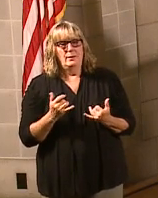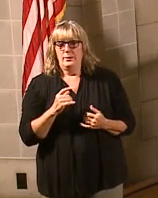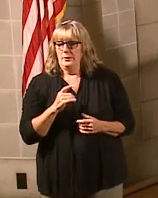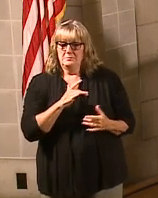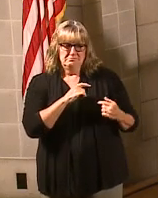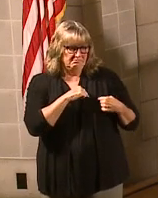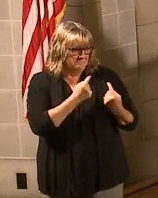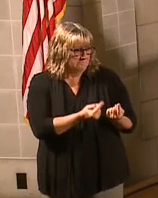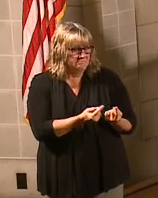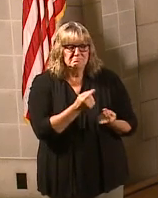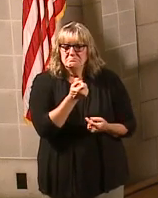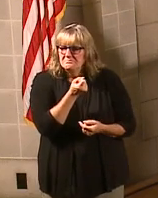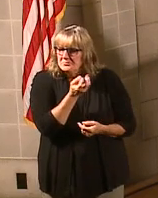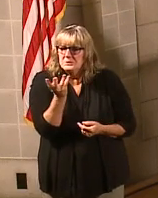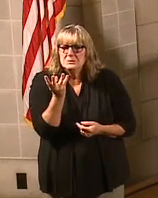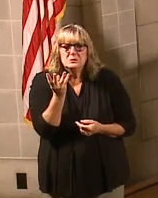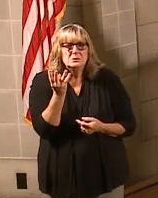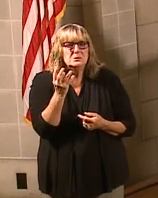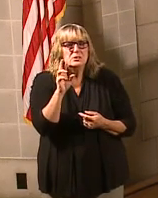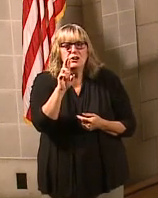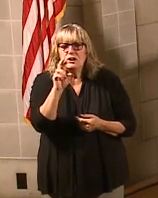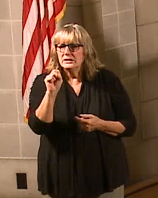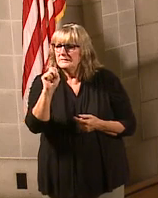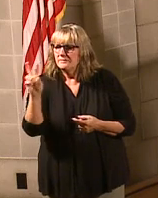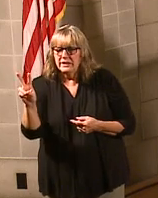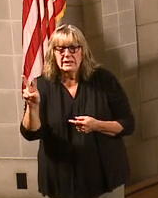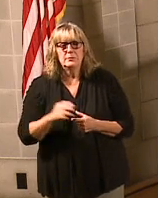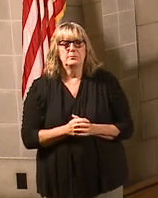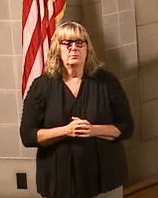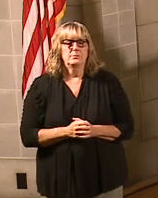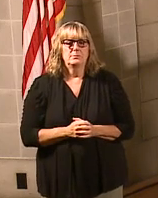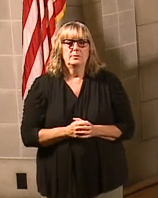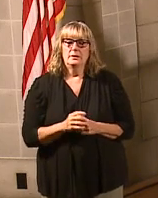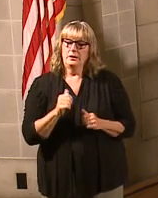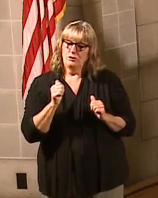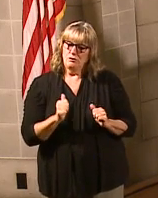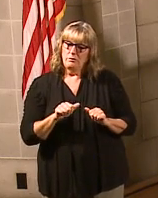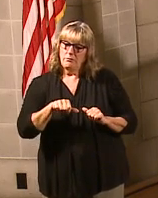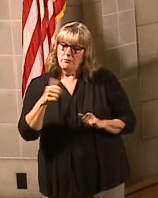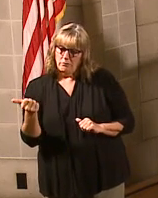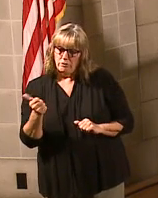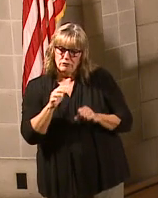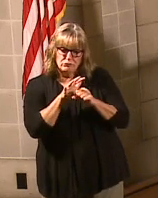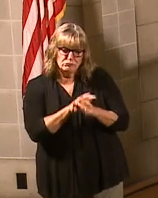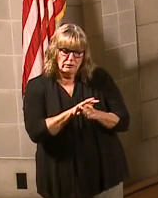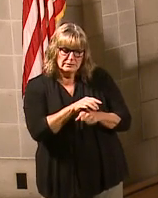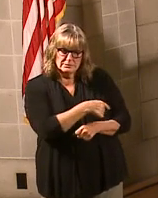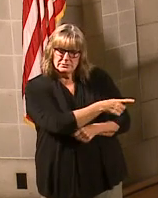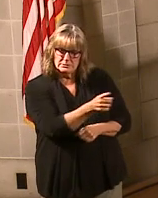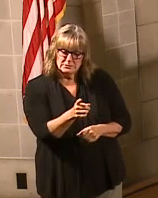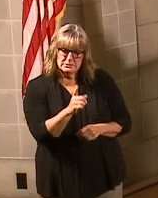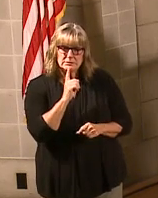SUPPORT SUCH AS BIPAP AND